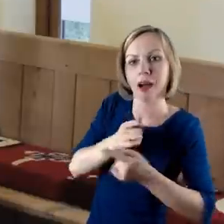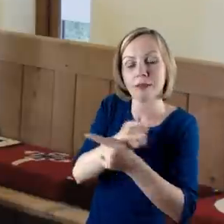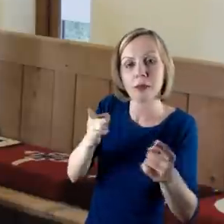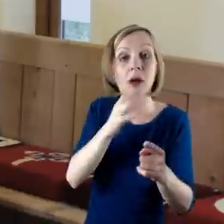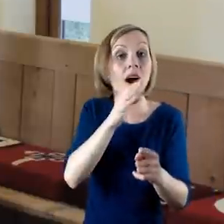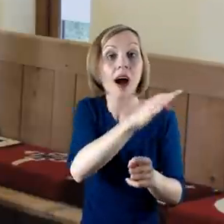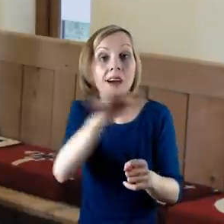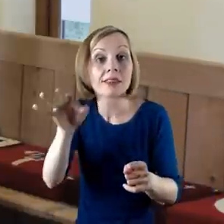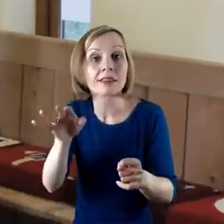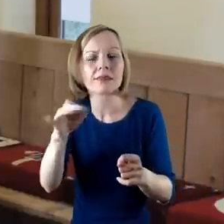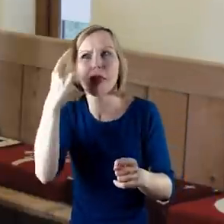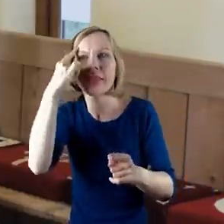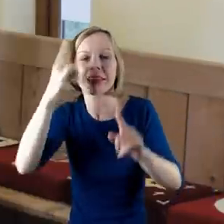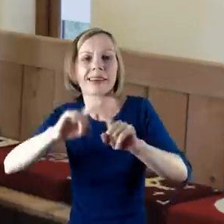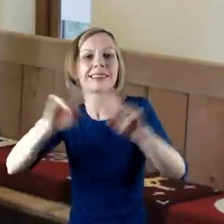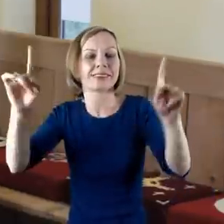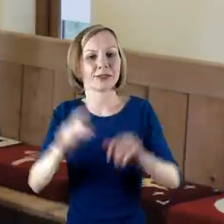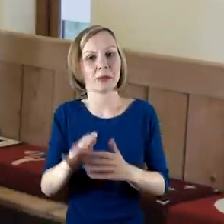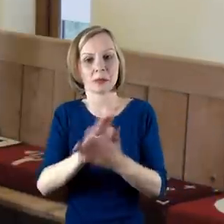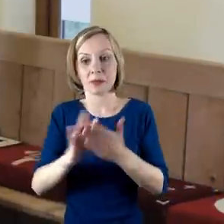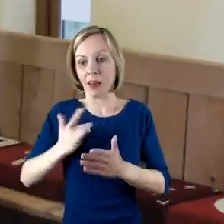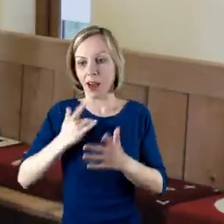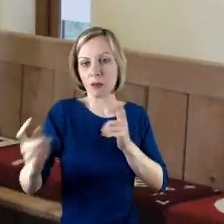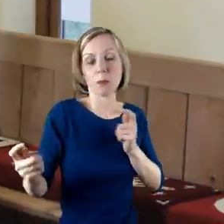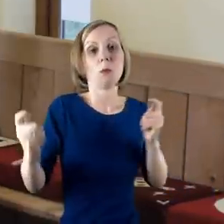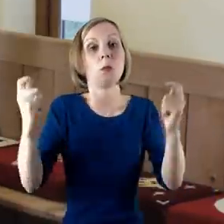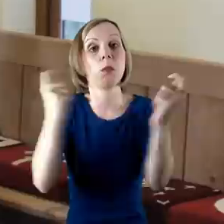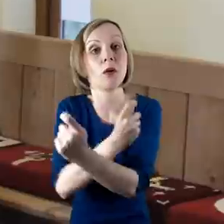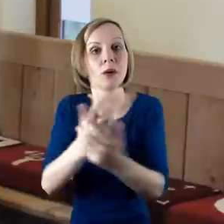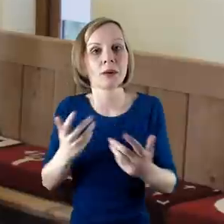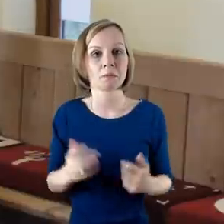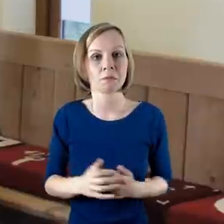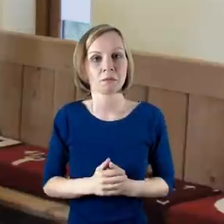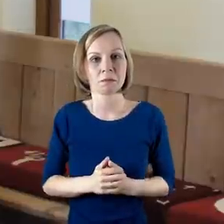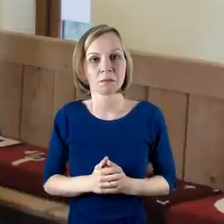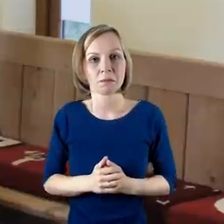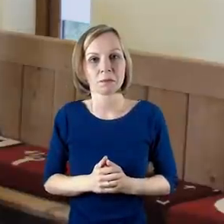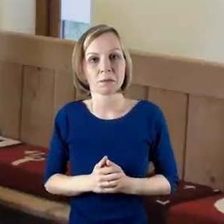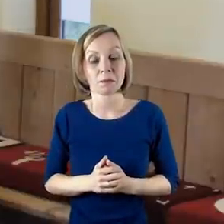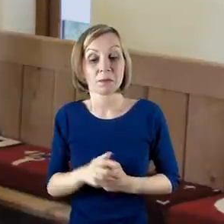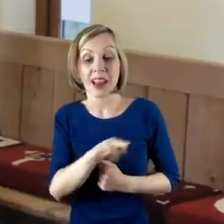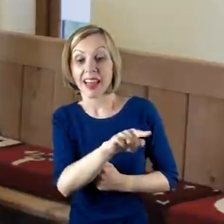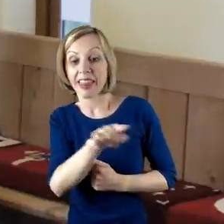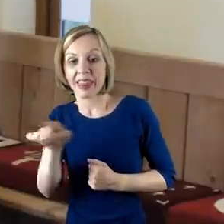in a way that could transform their lives. To be liberated from living outside in